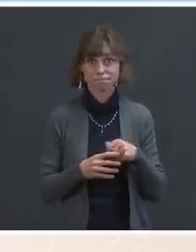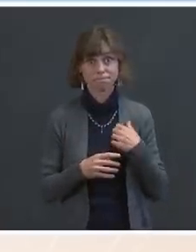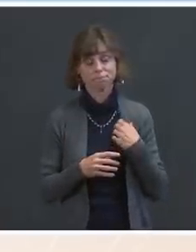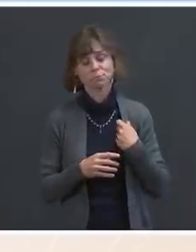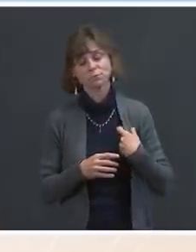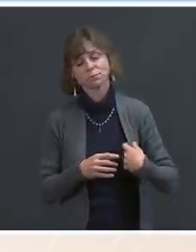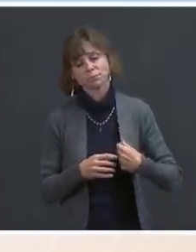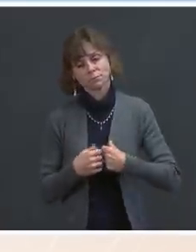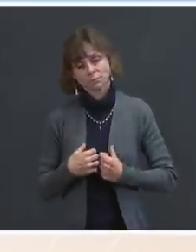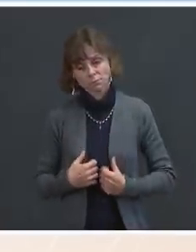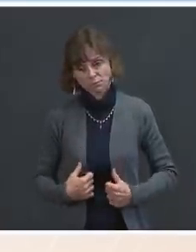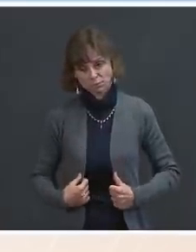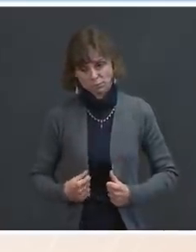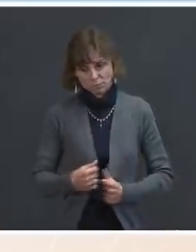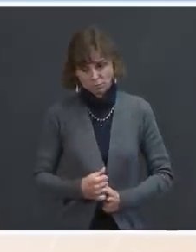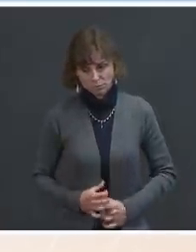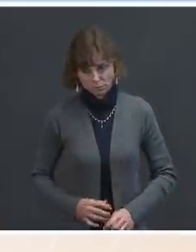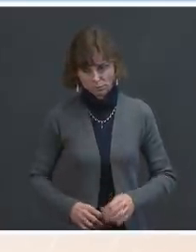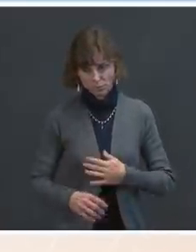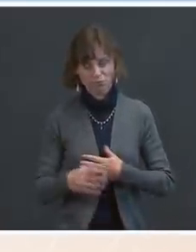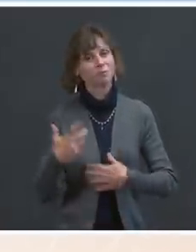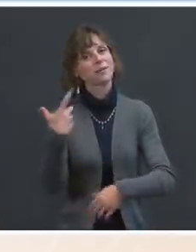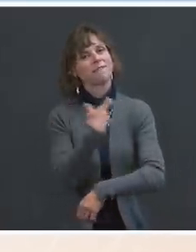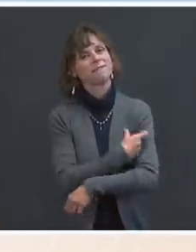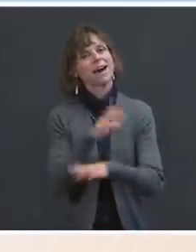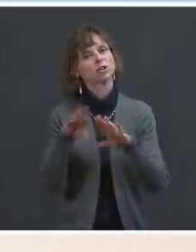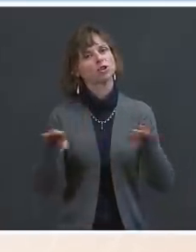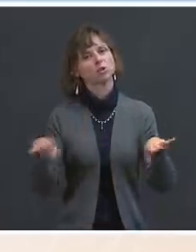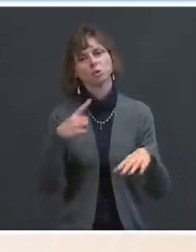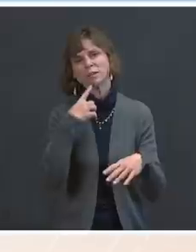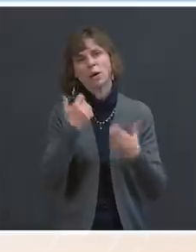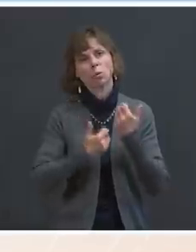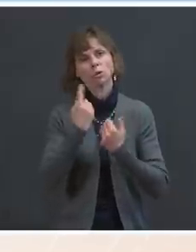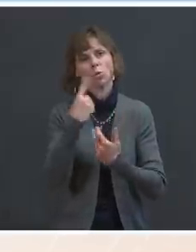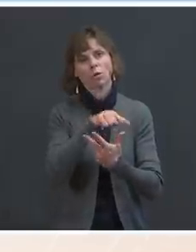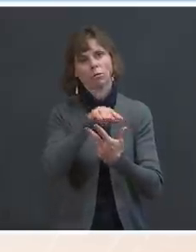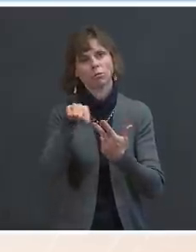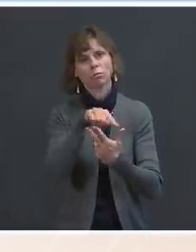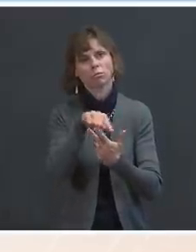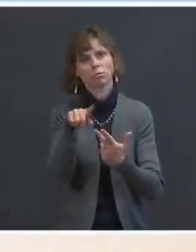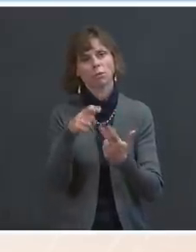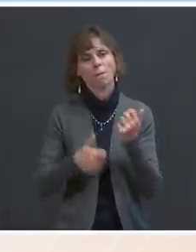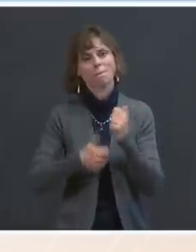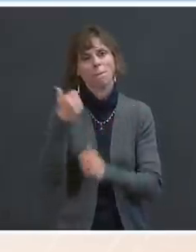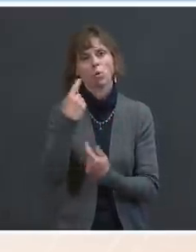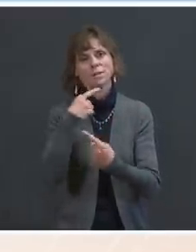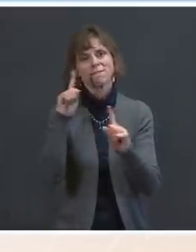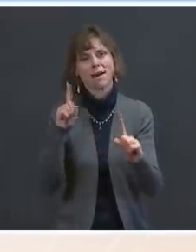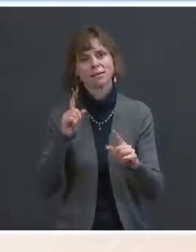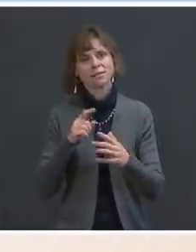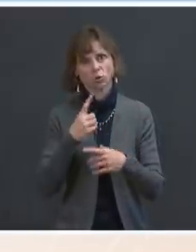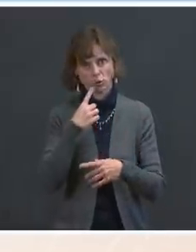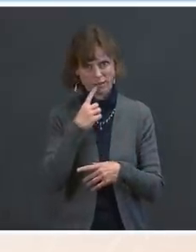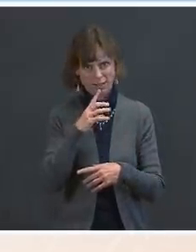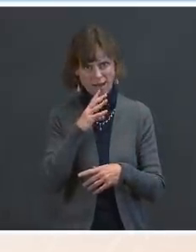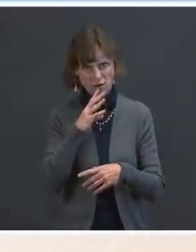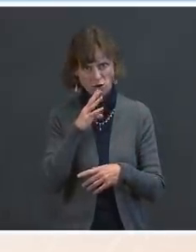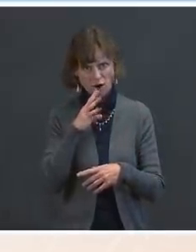you mentioned that you're not sure which vaccine will be most effective. Fauci has talked about getting high school students vaccinated